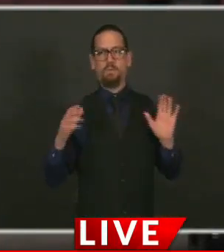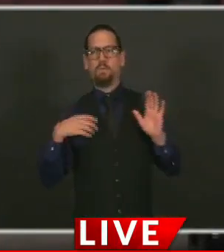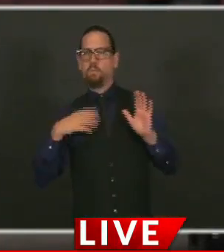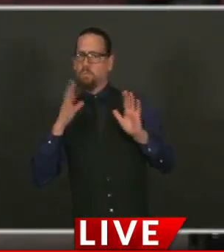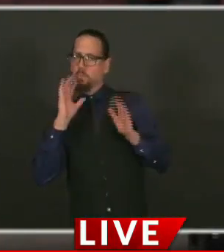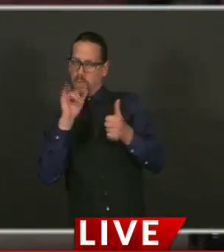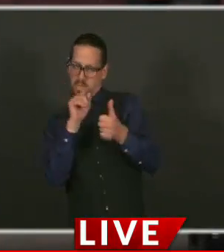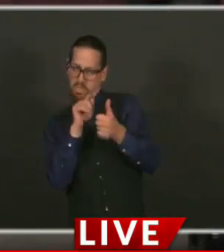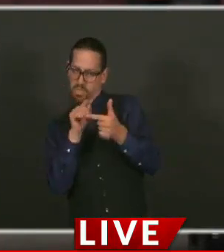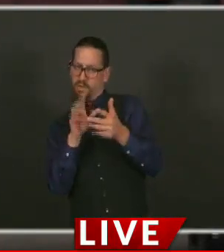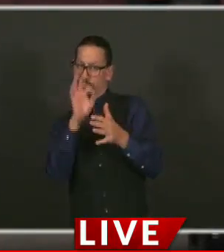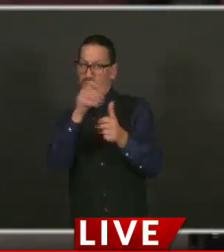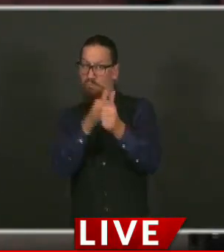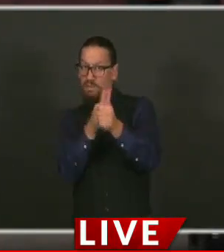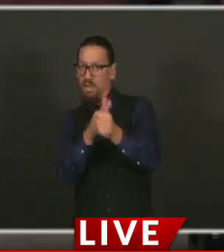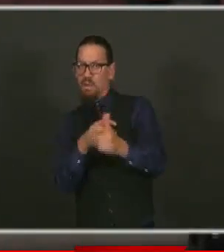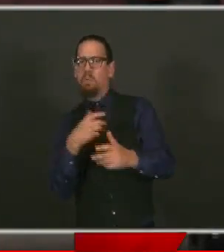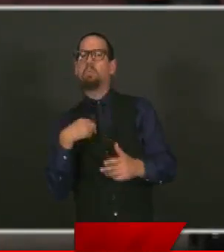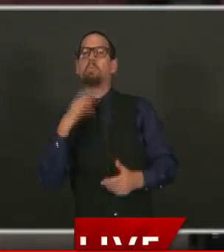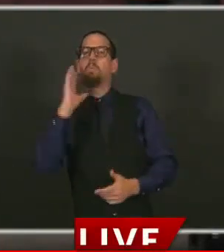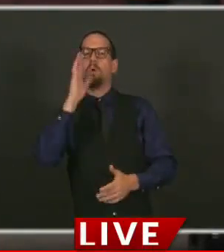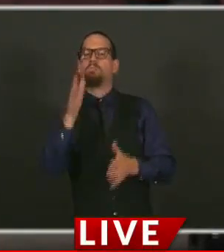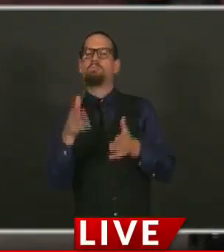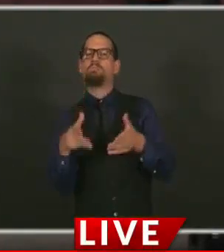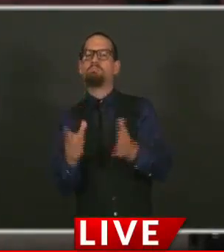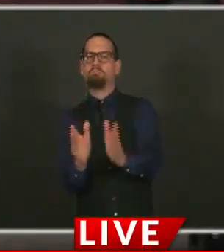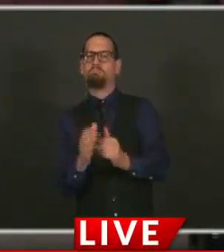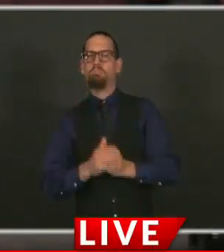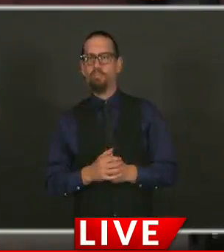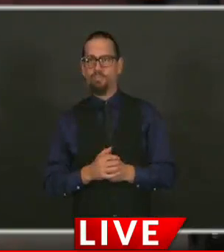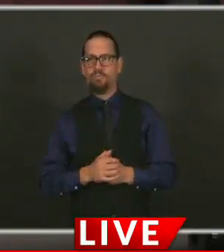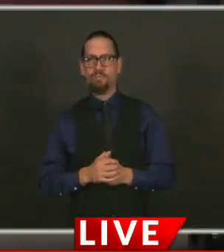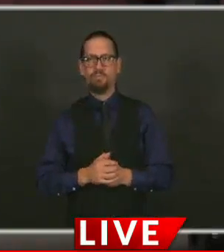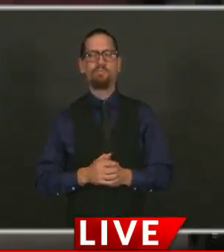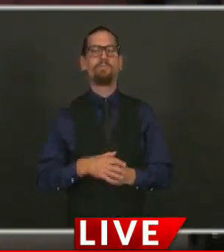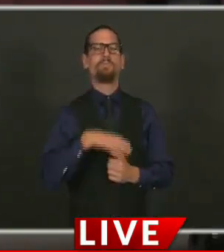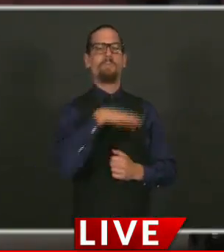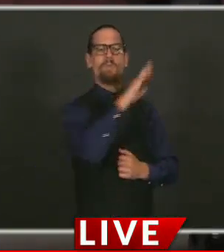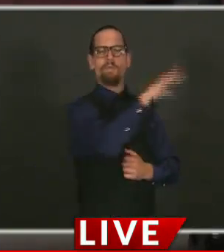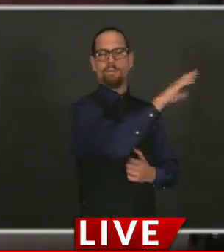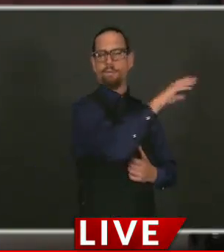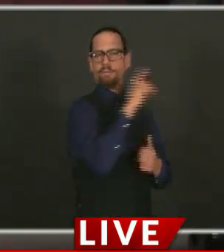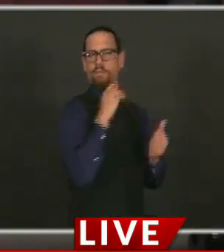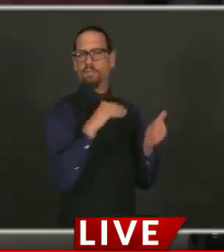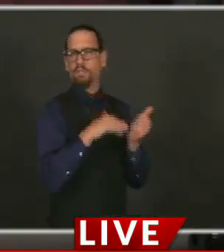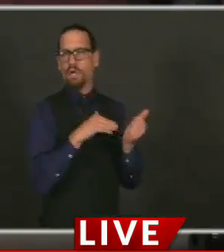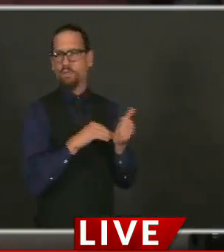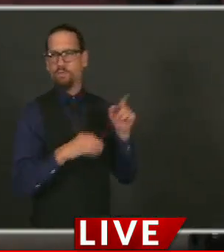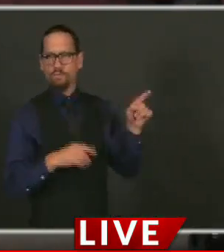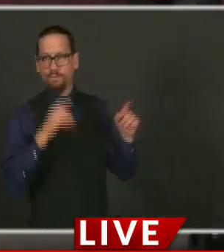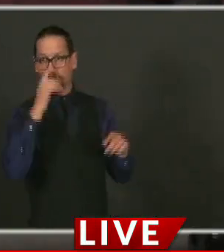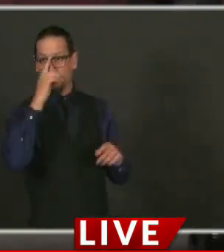IN THAT FORM, I THINK WE ARE GOING TO LET IT HAPPEN. IN REGARDS TO